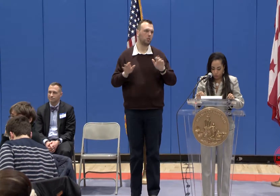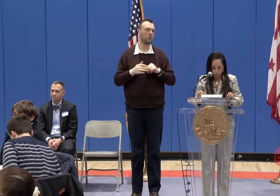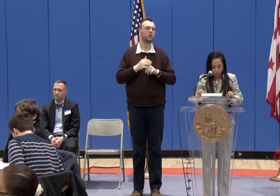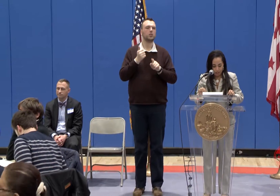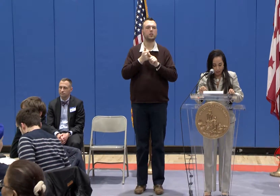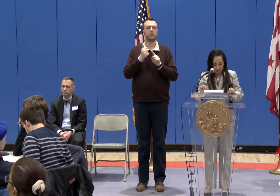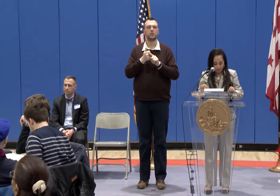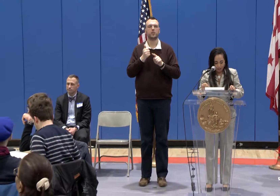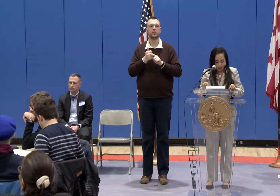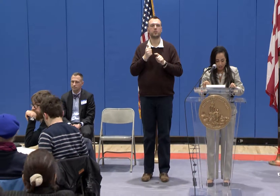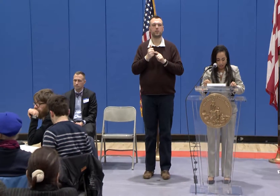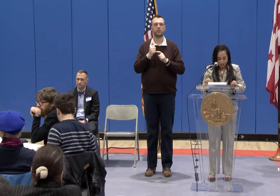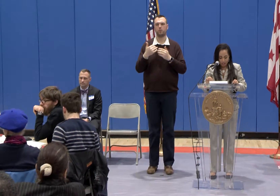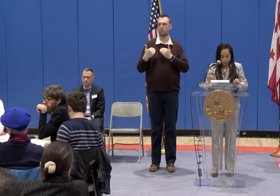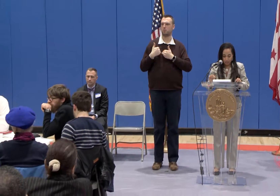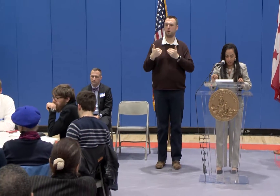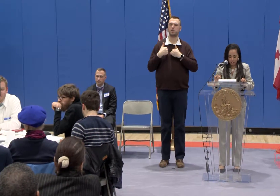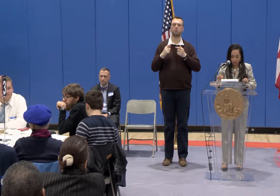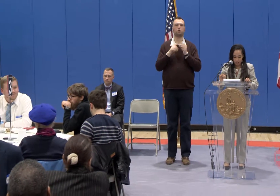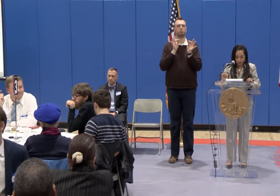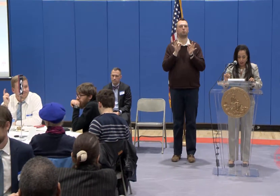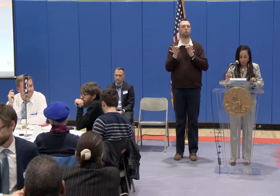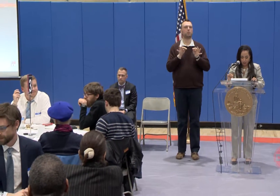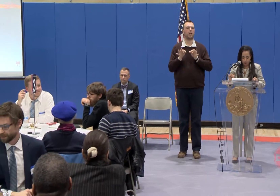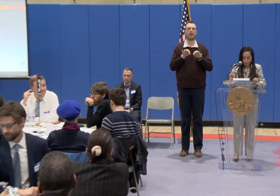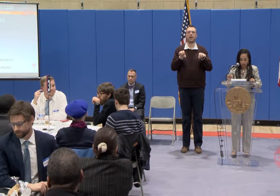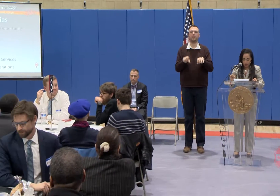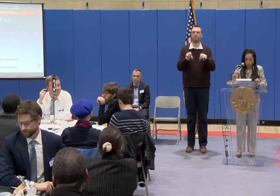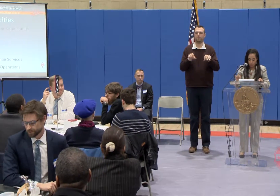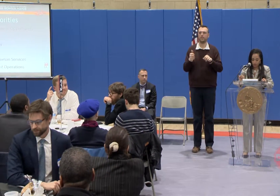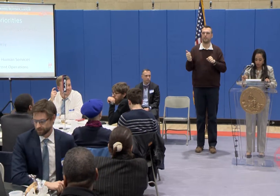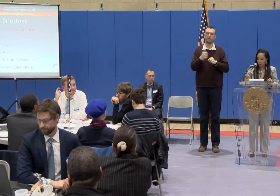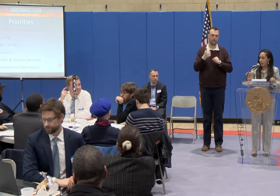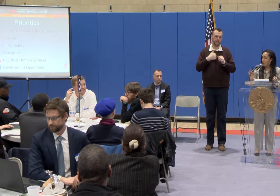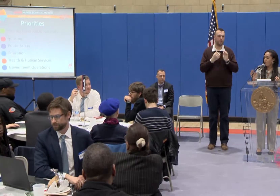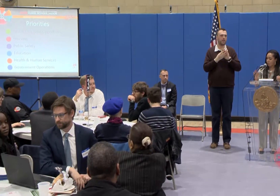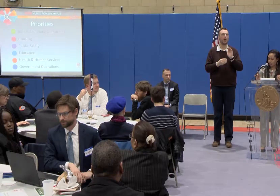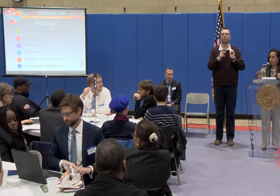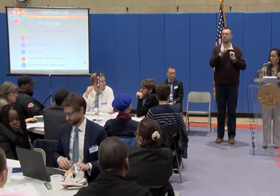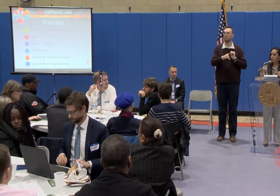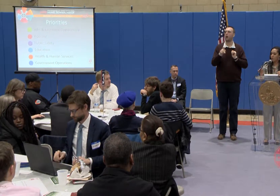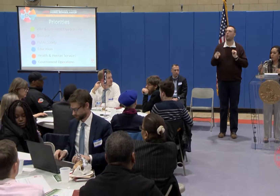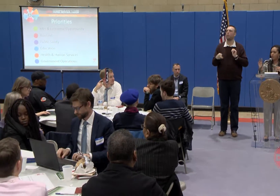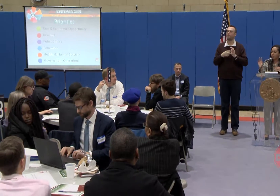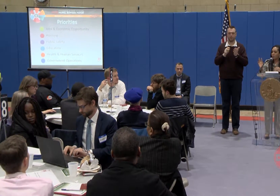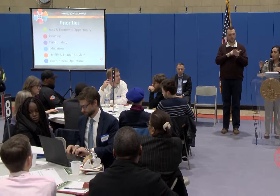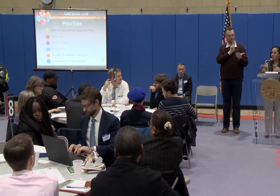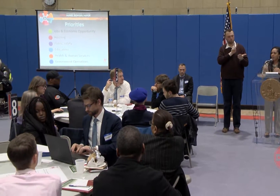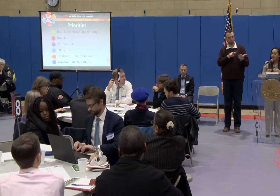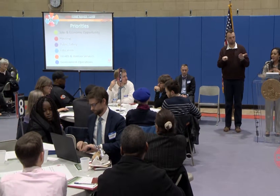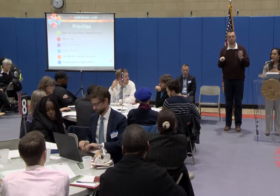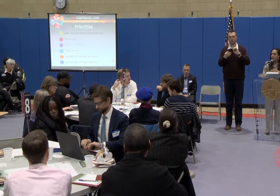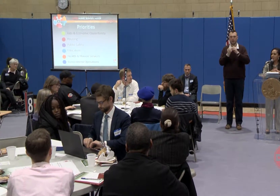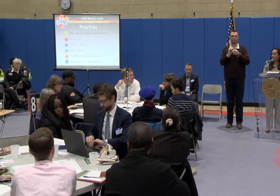THROUGH THE EXERCISE AND THE FACILITATORS HAVE A COPY OF THE POWERPOINT SO EVERYONE CAN REVIEW THOSE NUMBERS THAT CITY